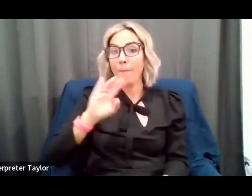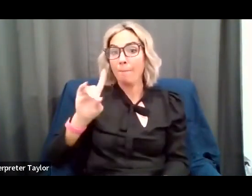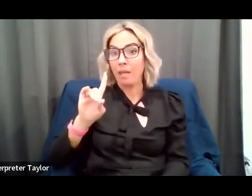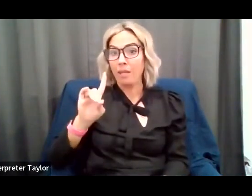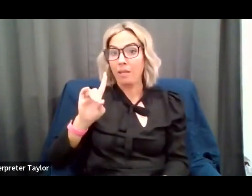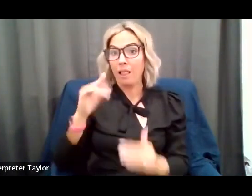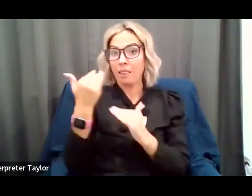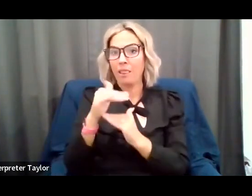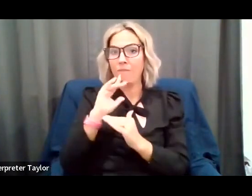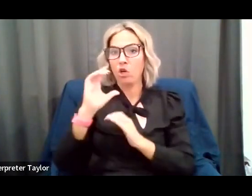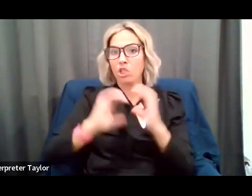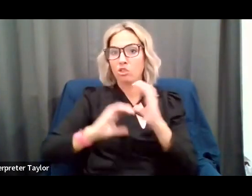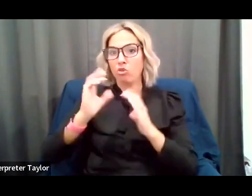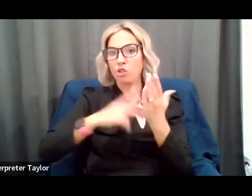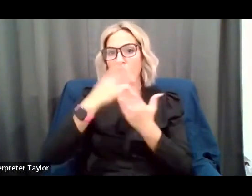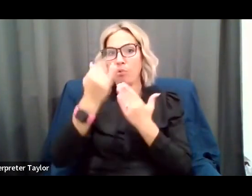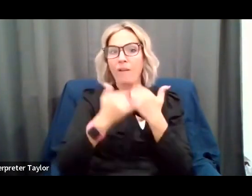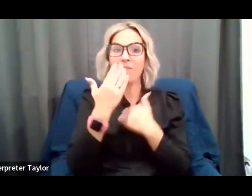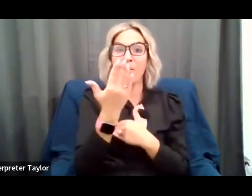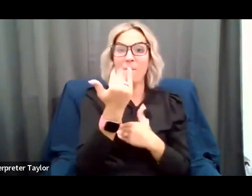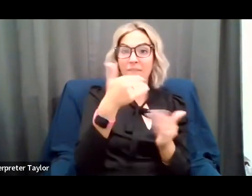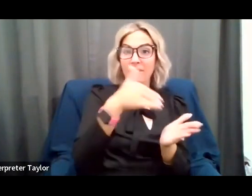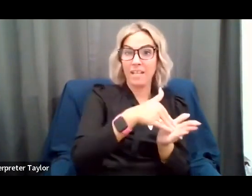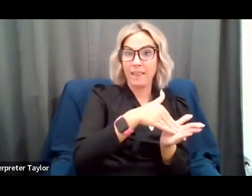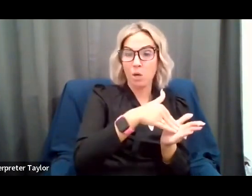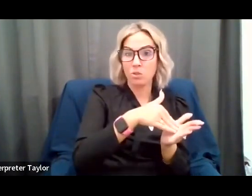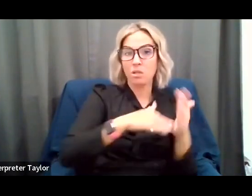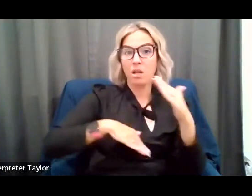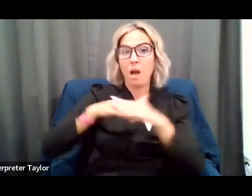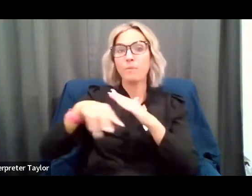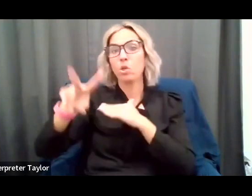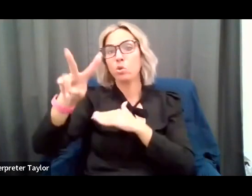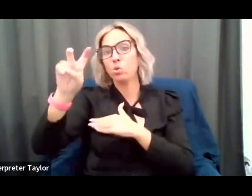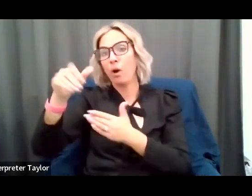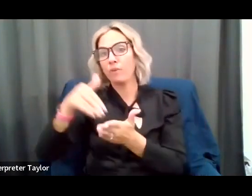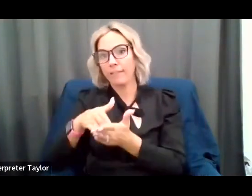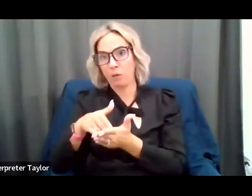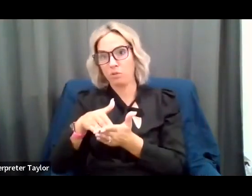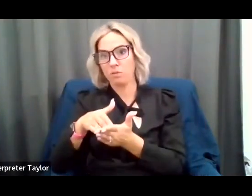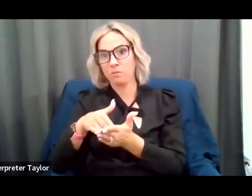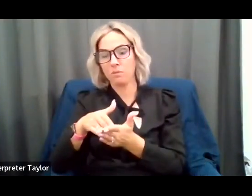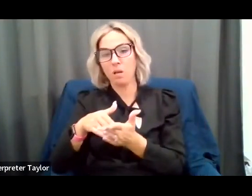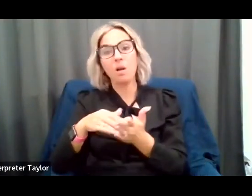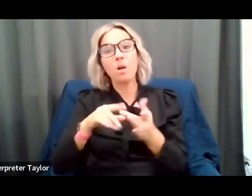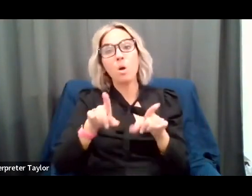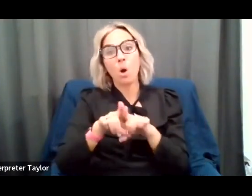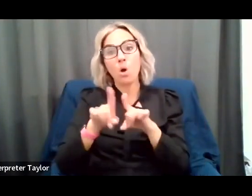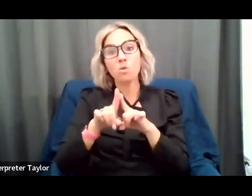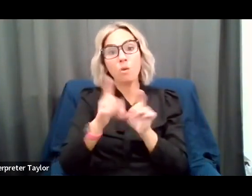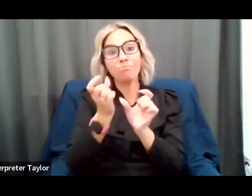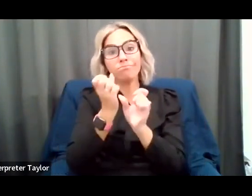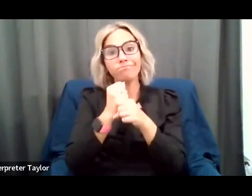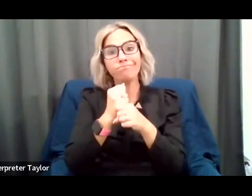construction projects from 15,000 up to 200,000. And it also created an informal bid process